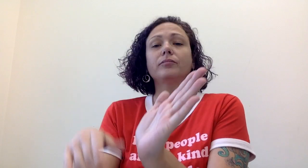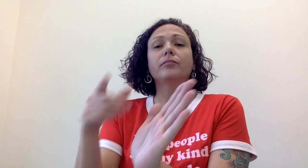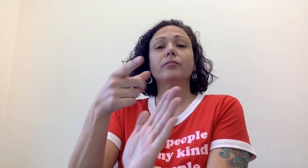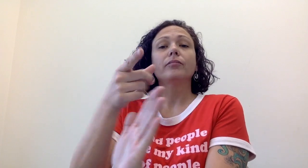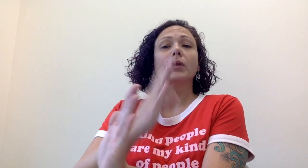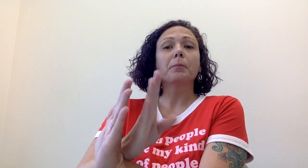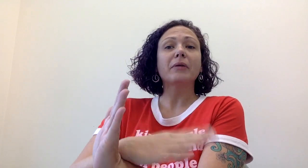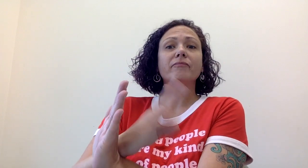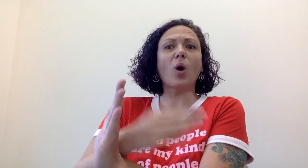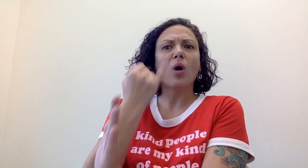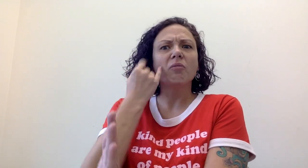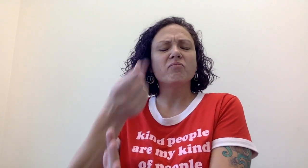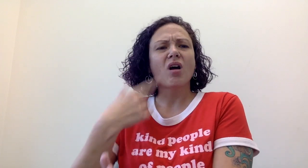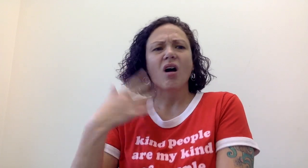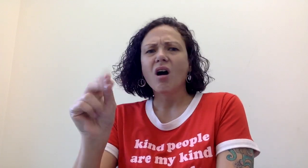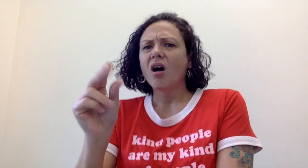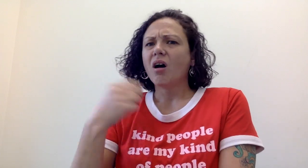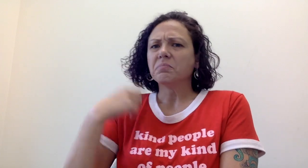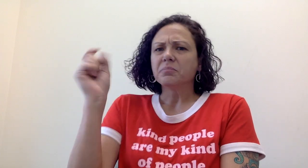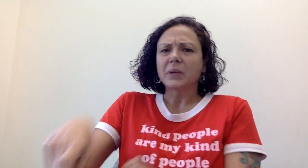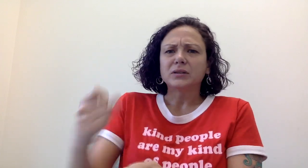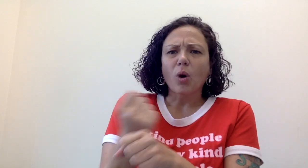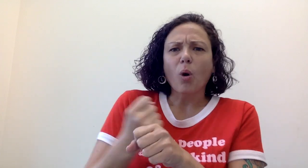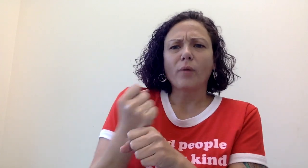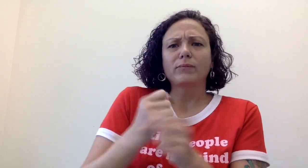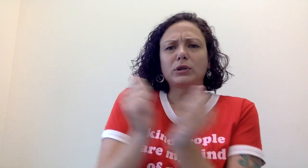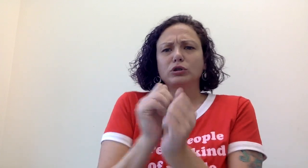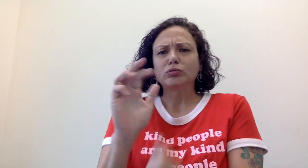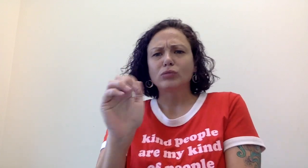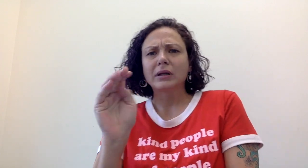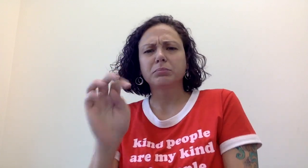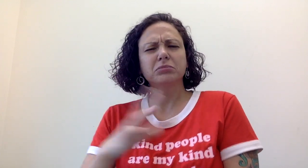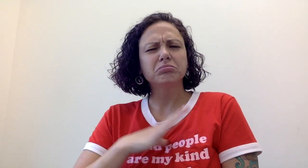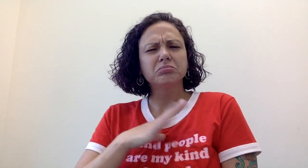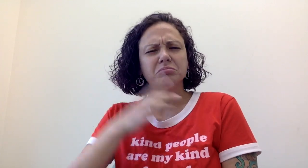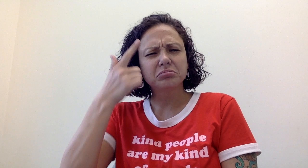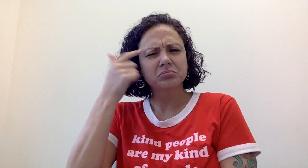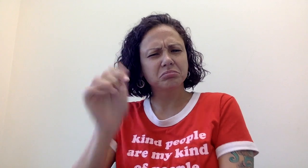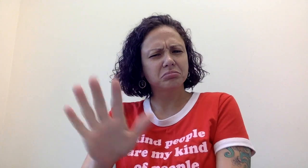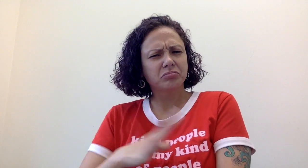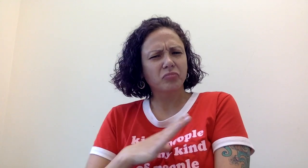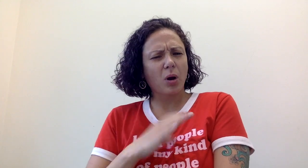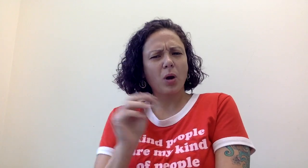If you feel like you can't give up your daily coffee with creamer before 10 am, It's totally ok!